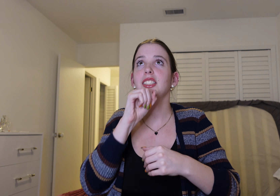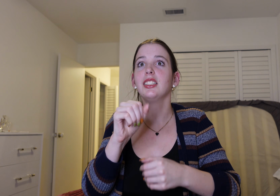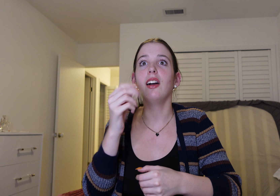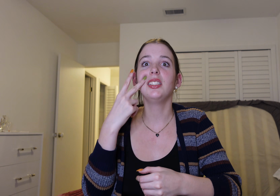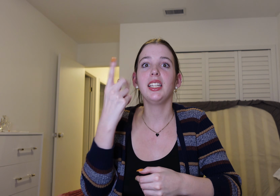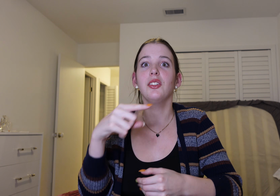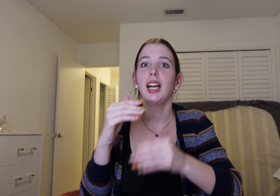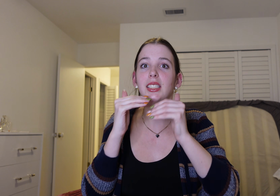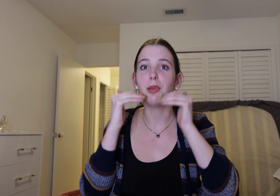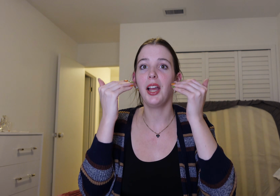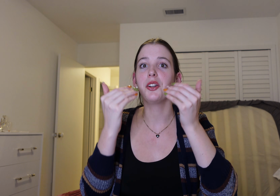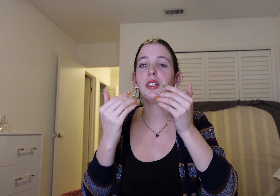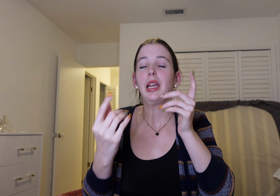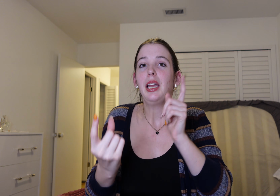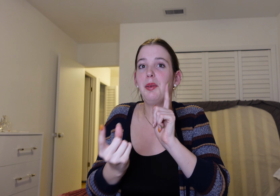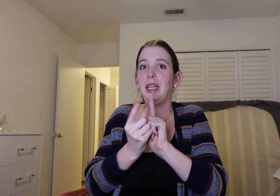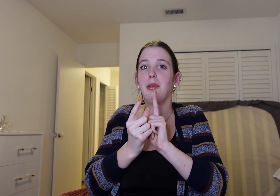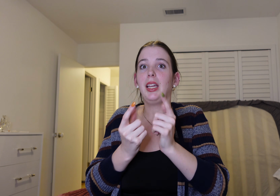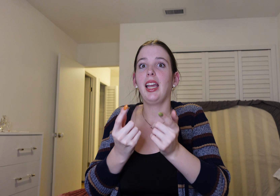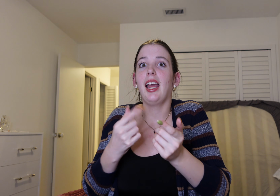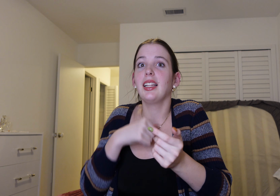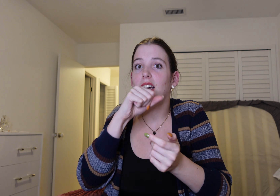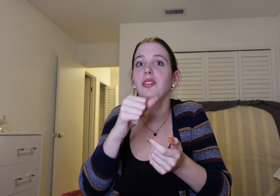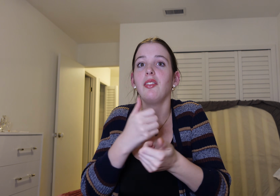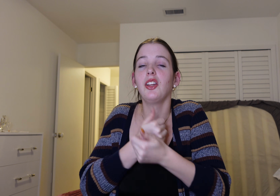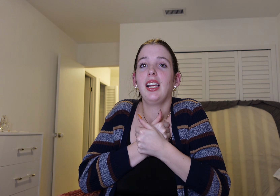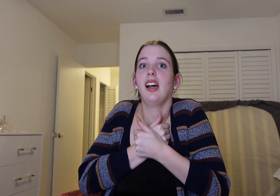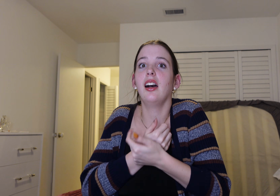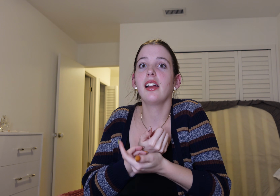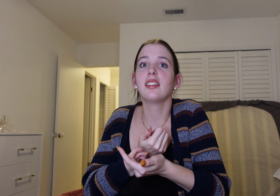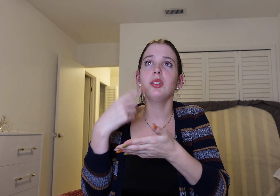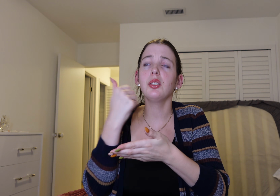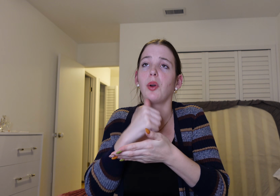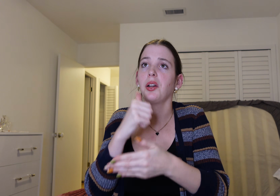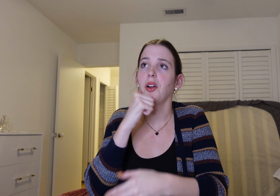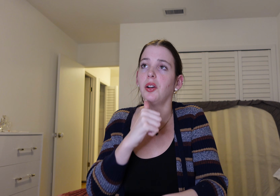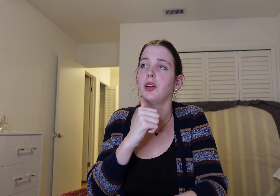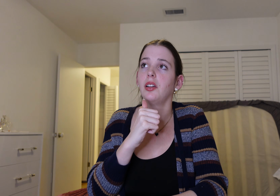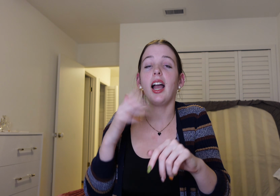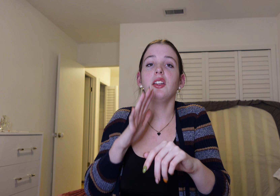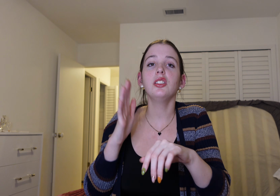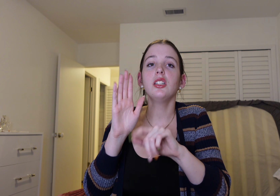just love seeing you guys smile and meeting me and I love giving you guys hugs there's this one girl I used to